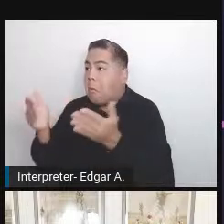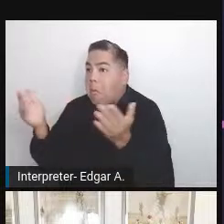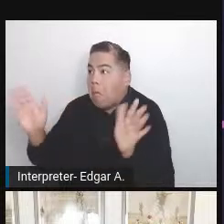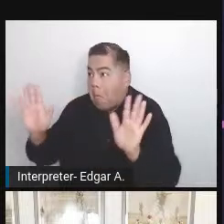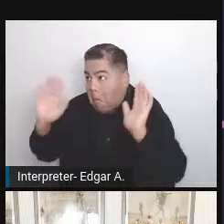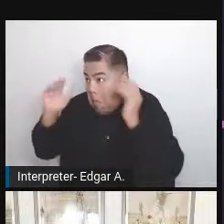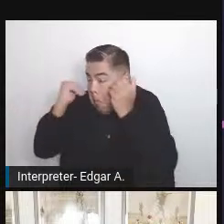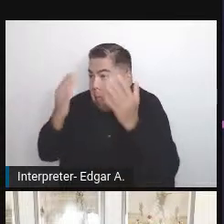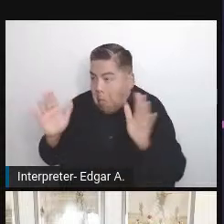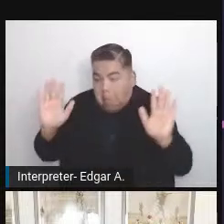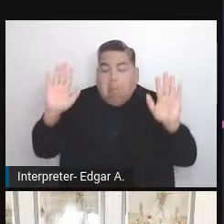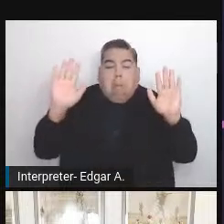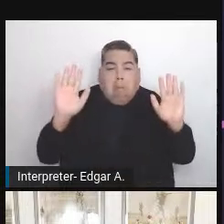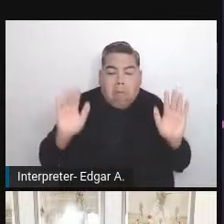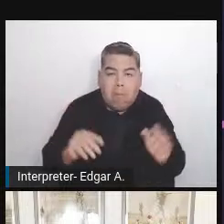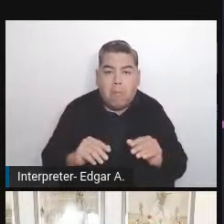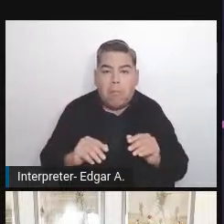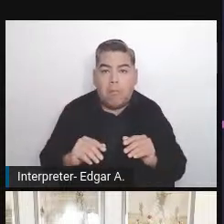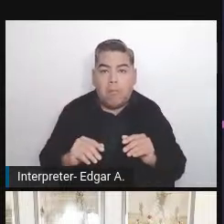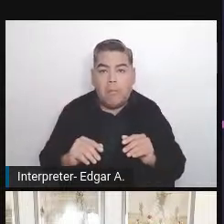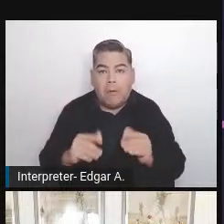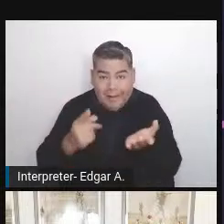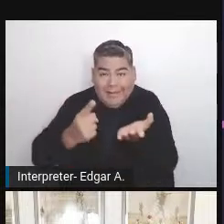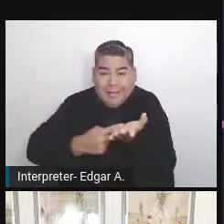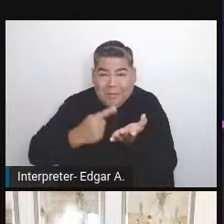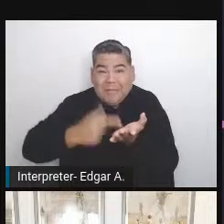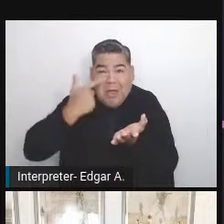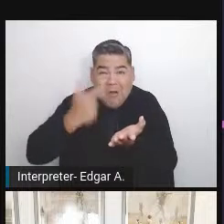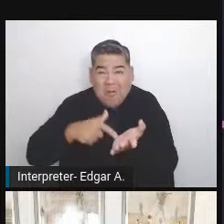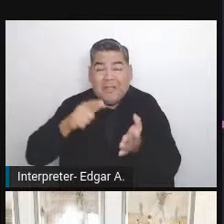companies still do not fully understand who should be responsible for it and who should take care of it.